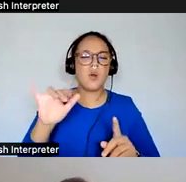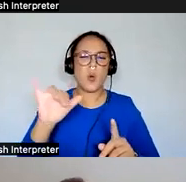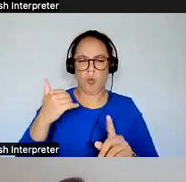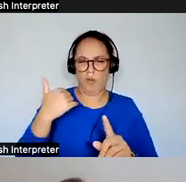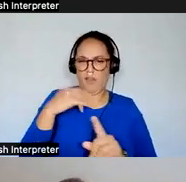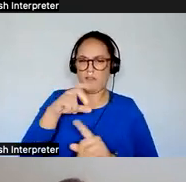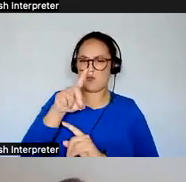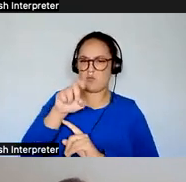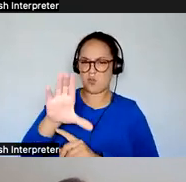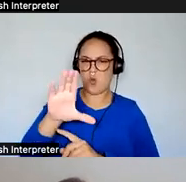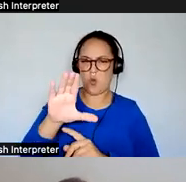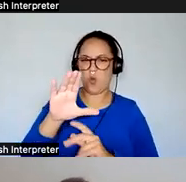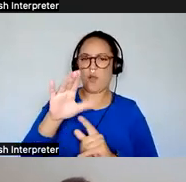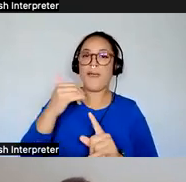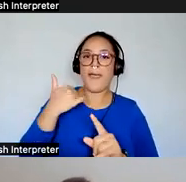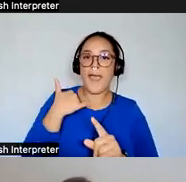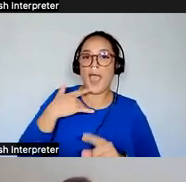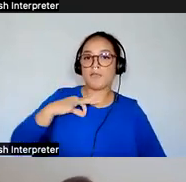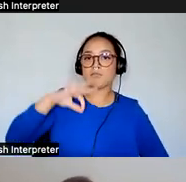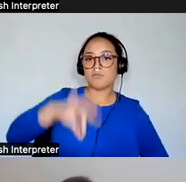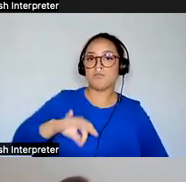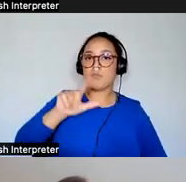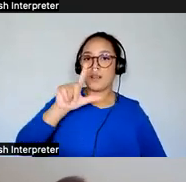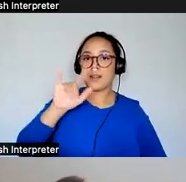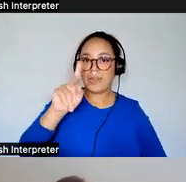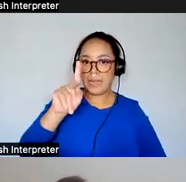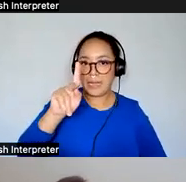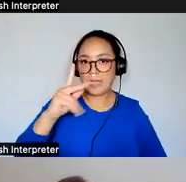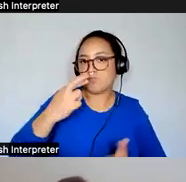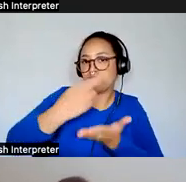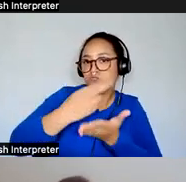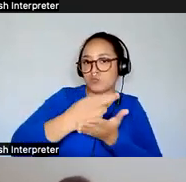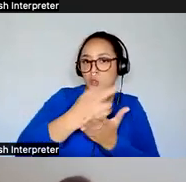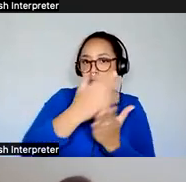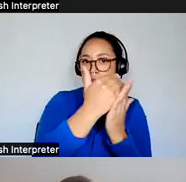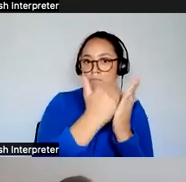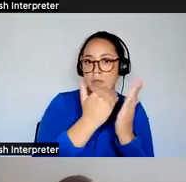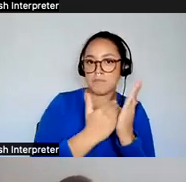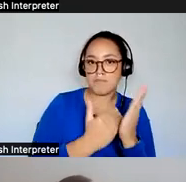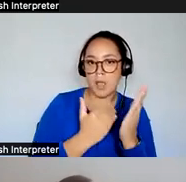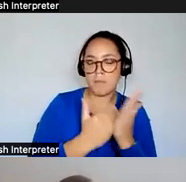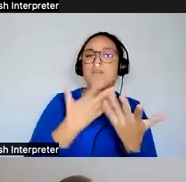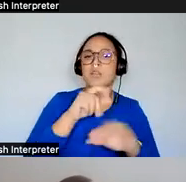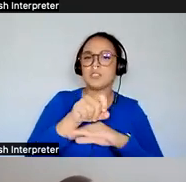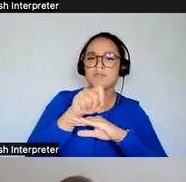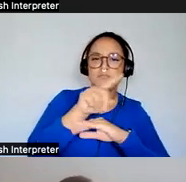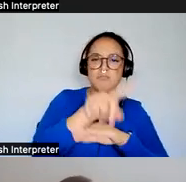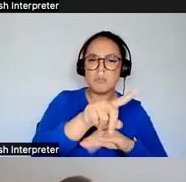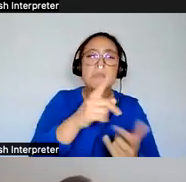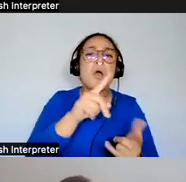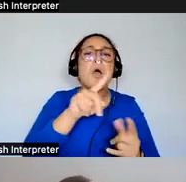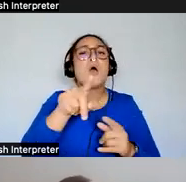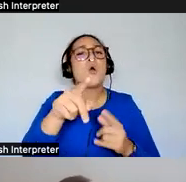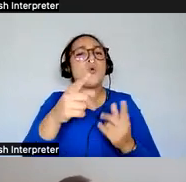so please have a look. And please let me know afterwards if you have any questions.